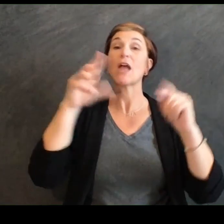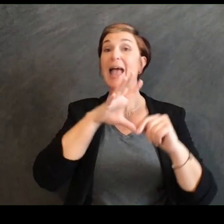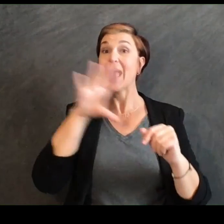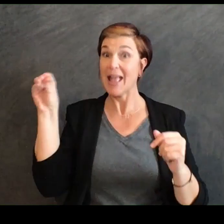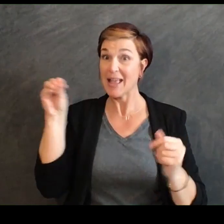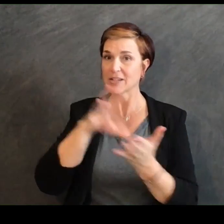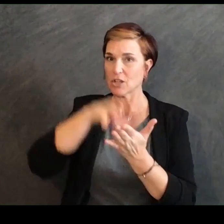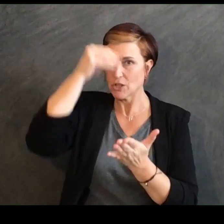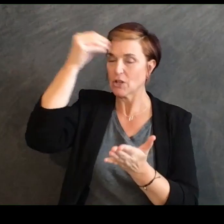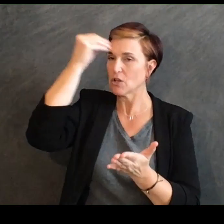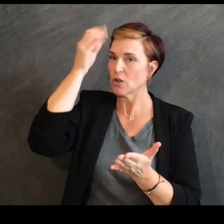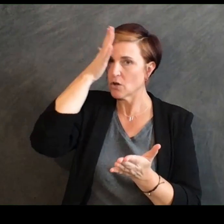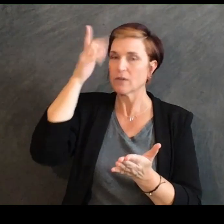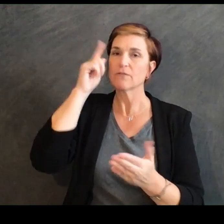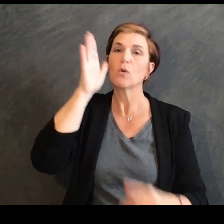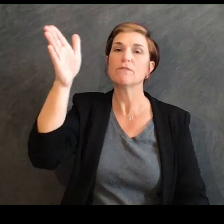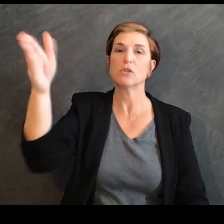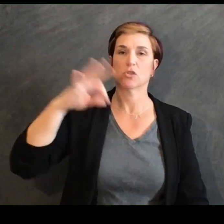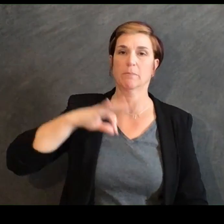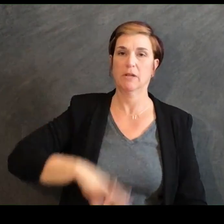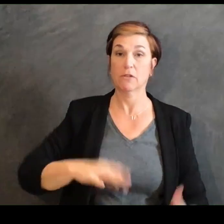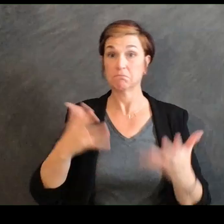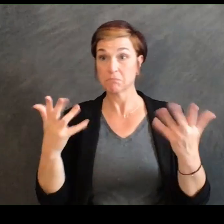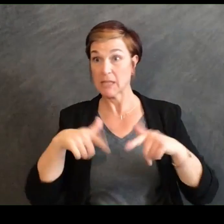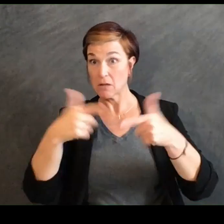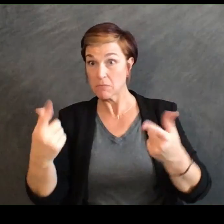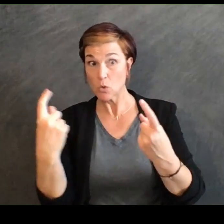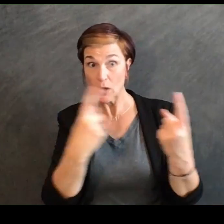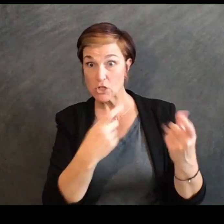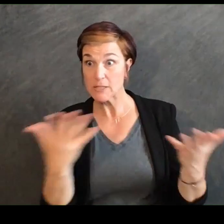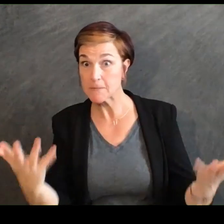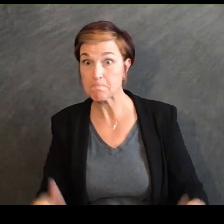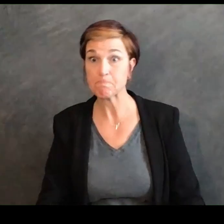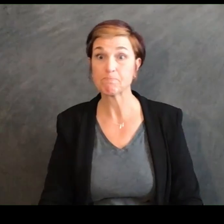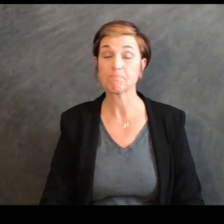all very much if you have any questions we can take so go ahead please and if